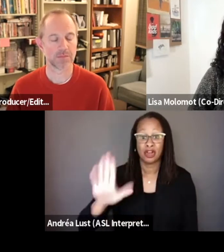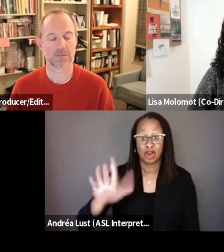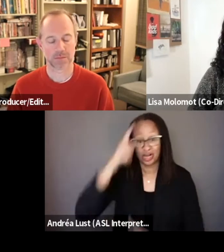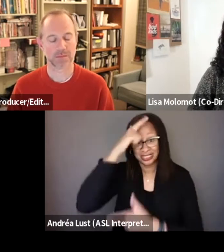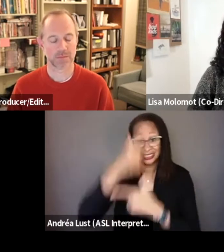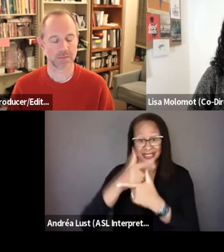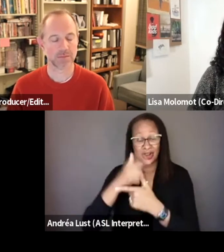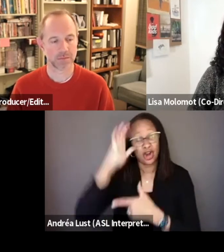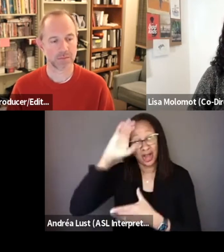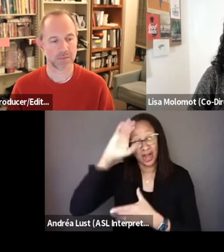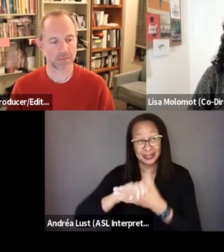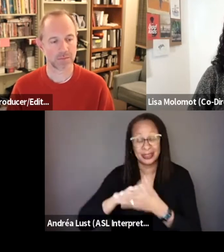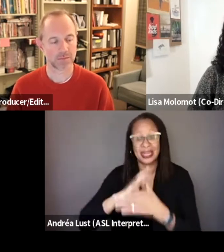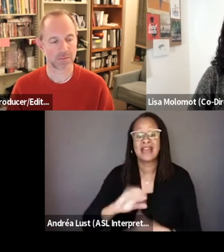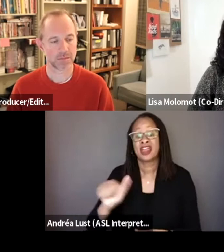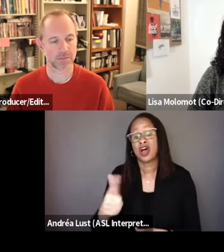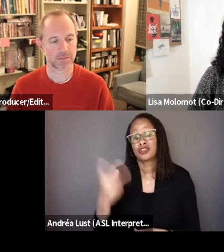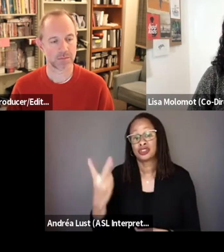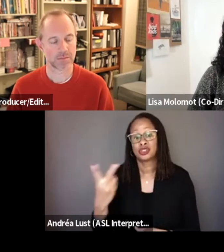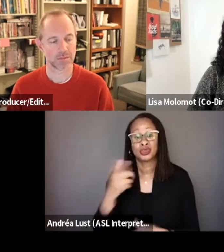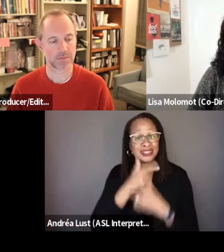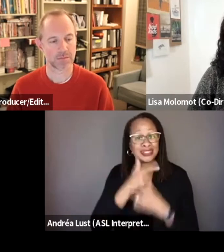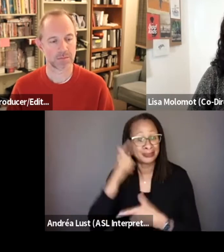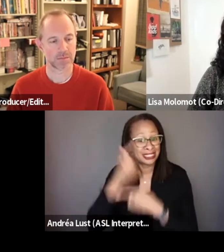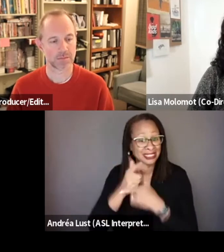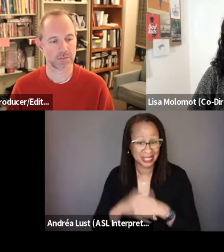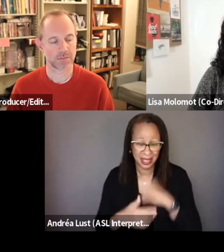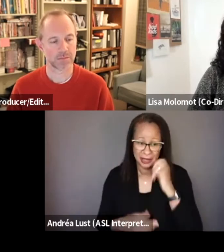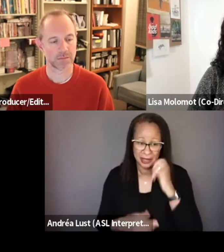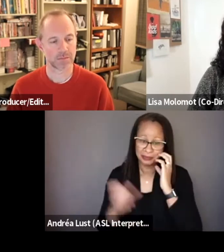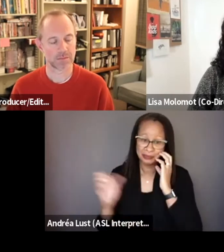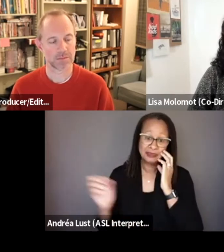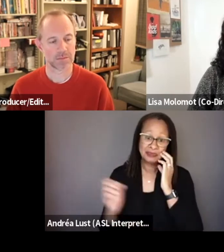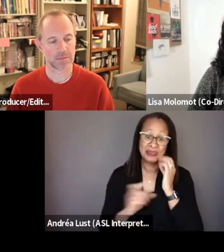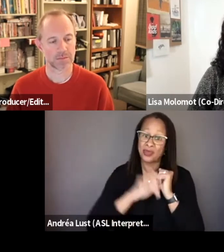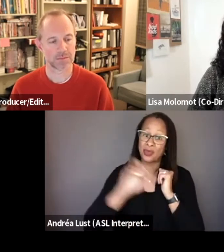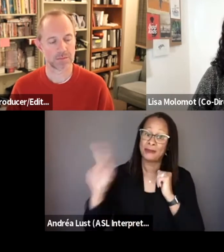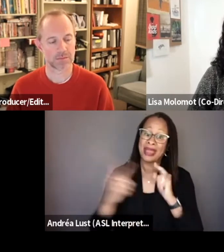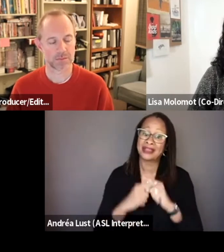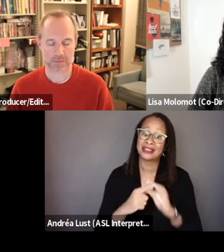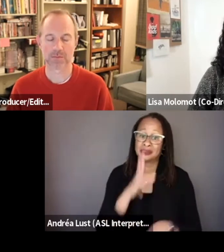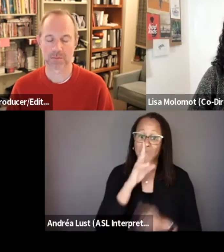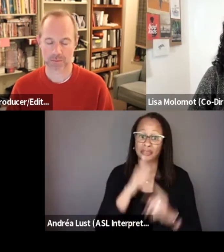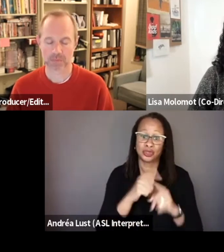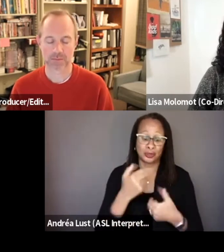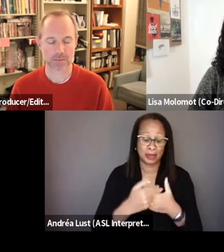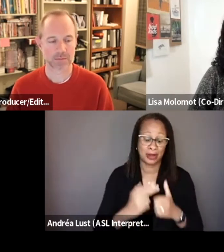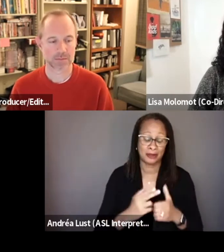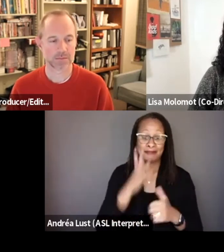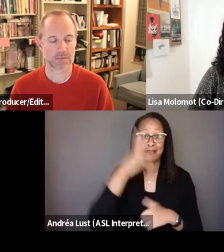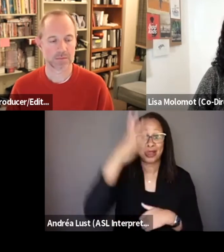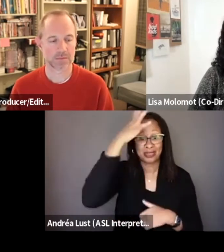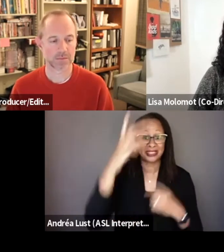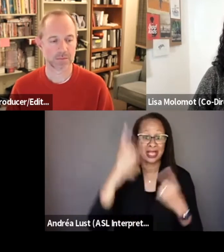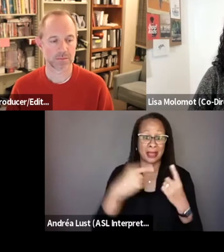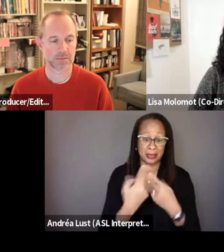And they went back and talked to their parents about participating in the film. And I think we were filming like the next morning,